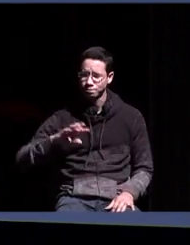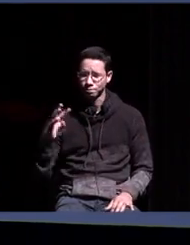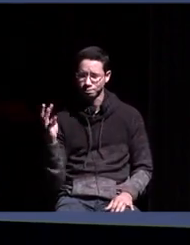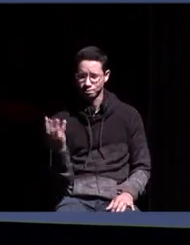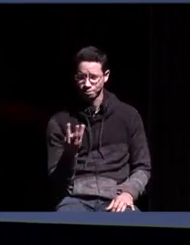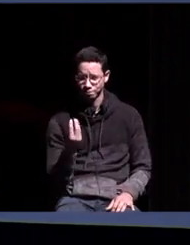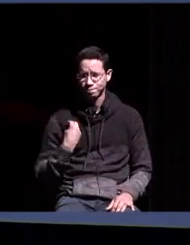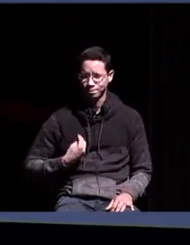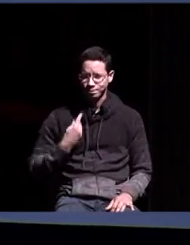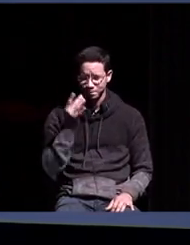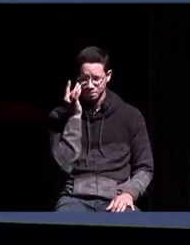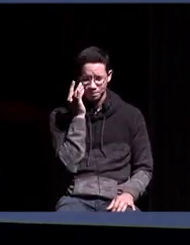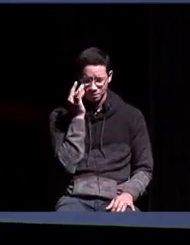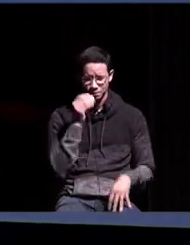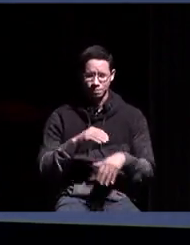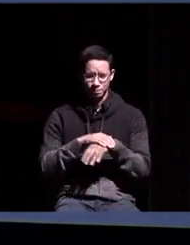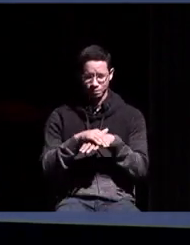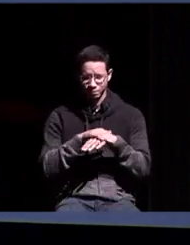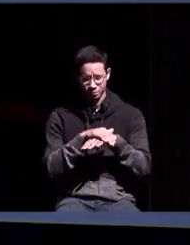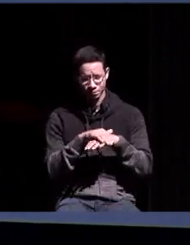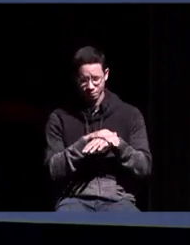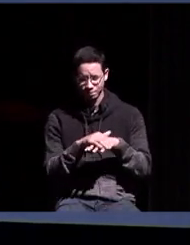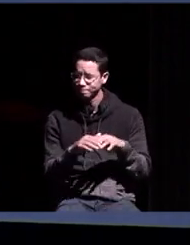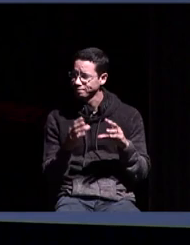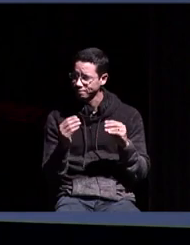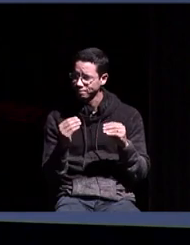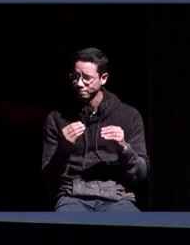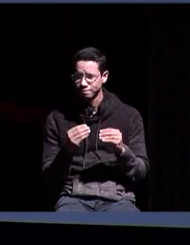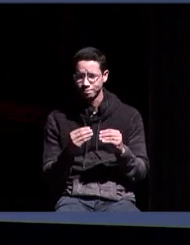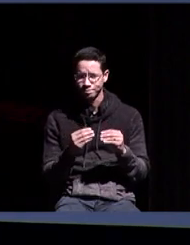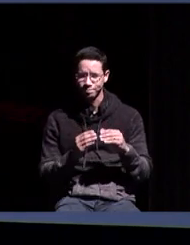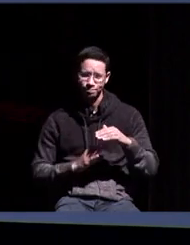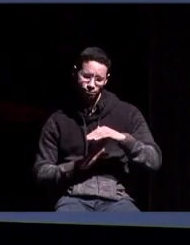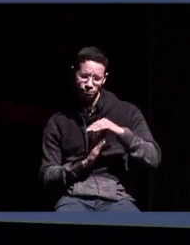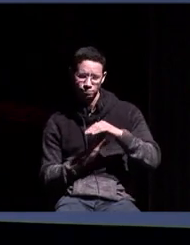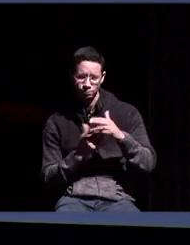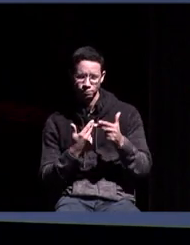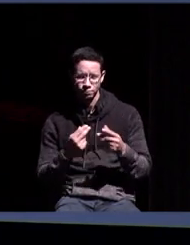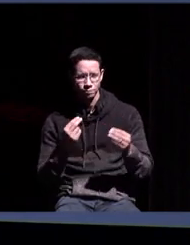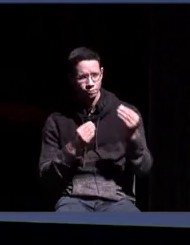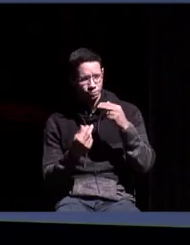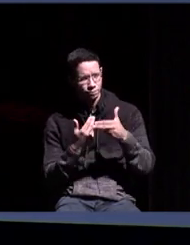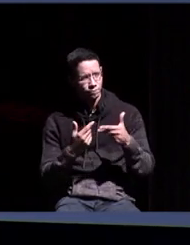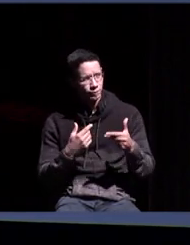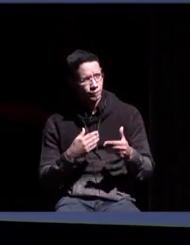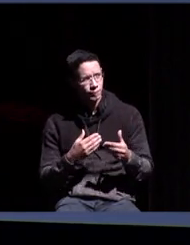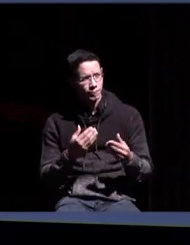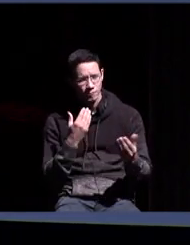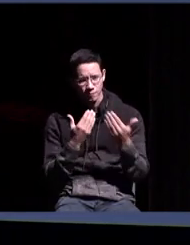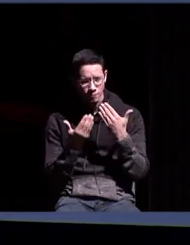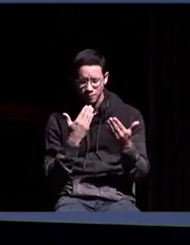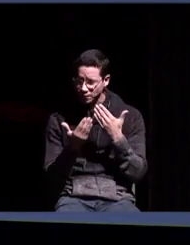We talked a lot during intervals, had the chance to talk